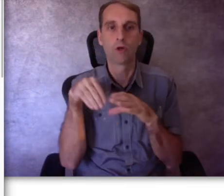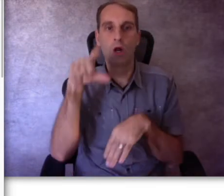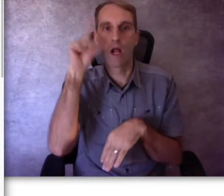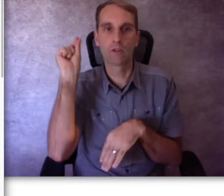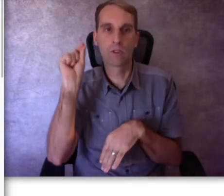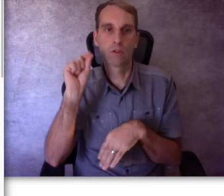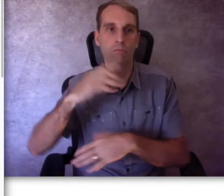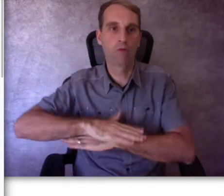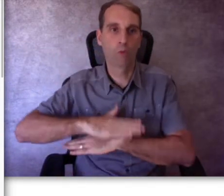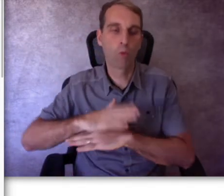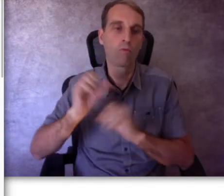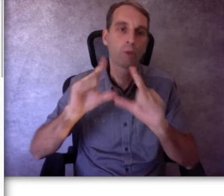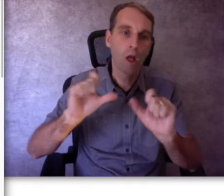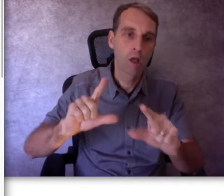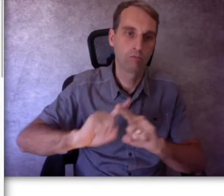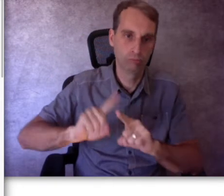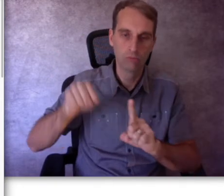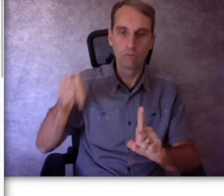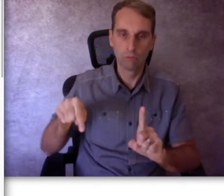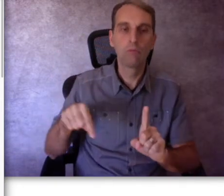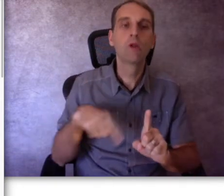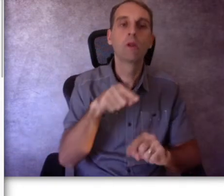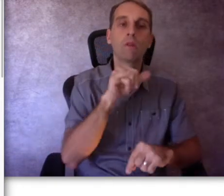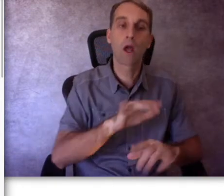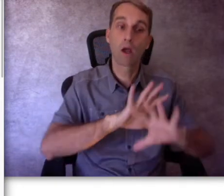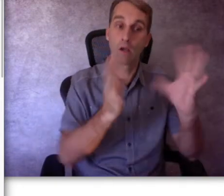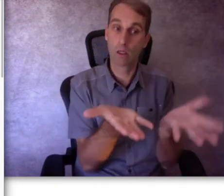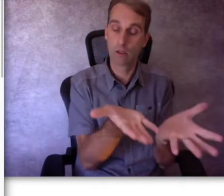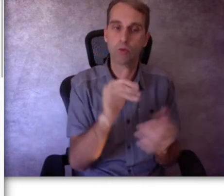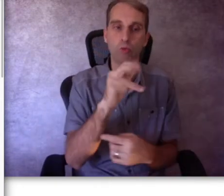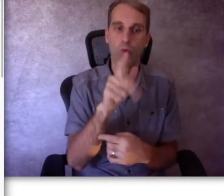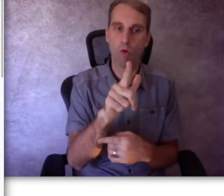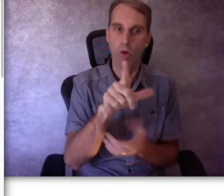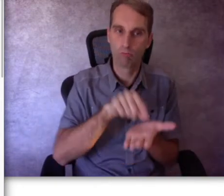Our communications come from an external Gallaudet platform, such as vlogs and announcements.